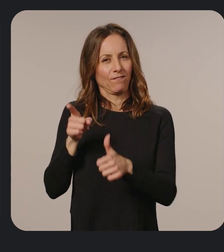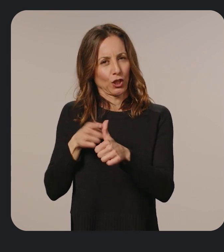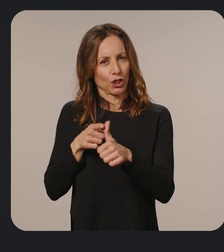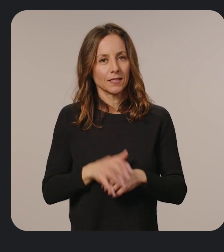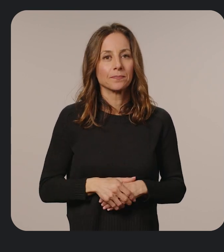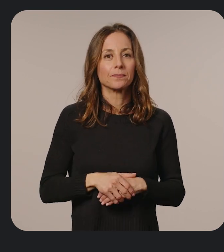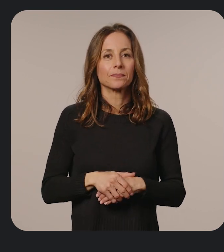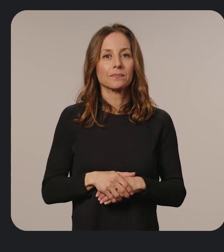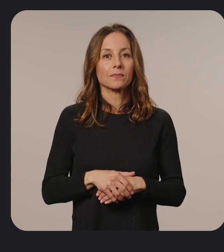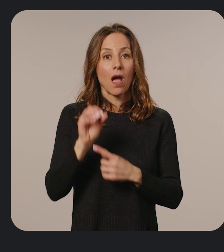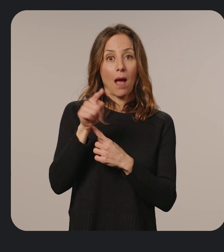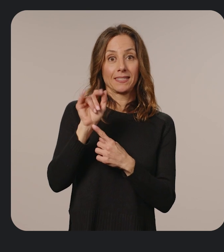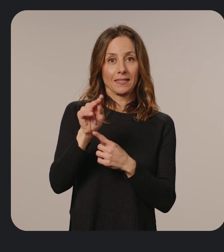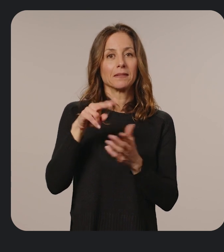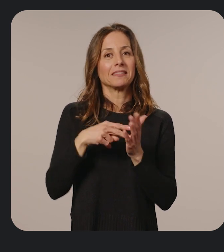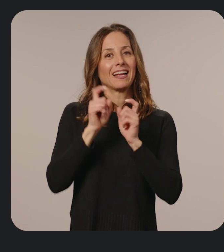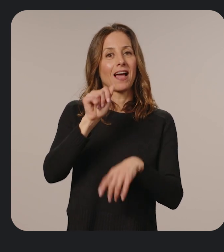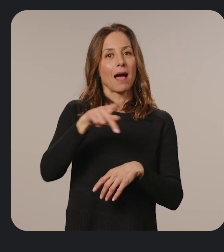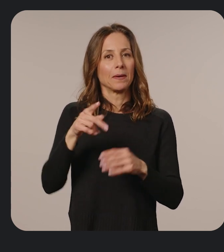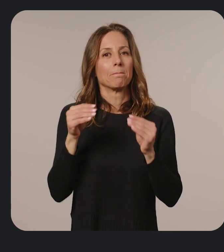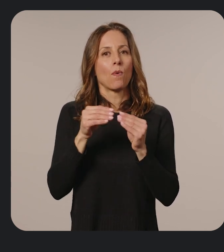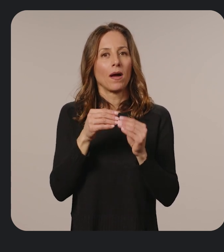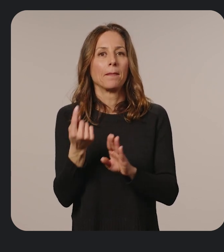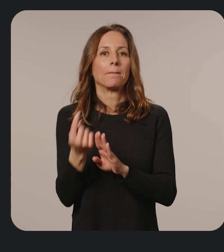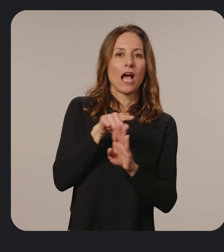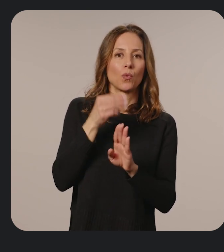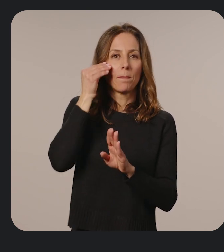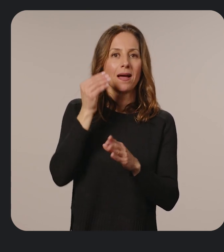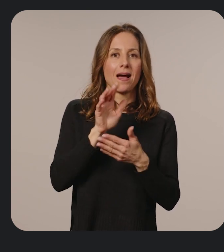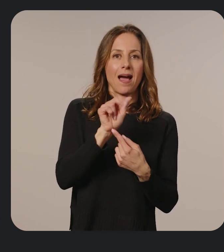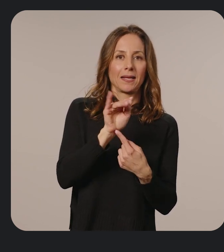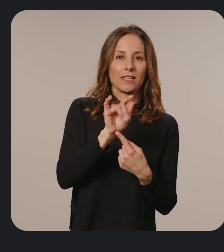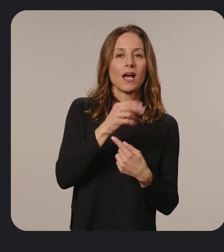important to your app first. Opting in gives apps both a back-to-home animation